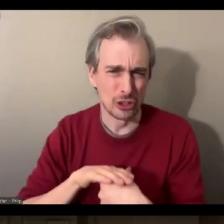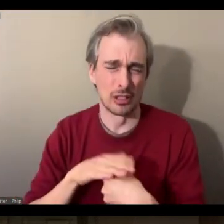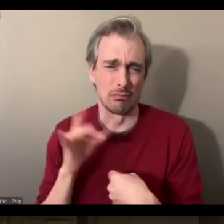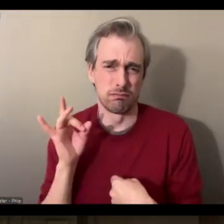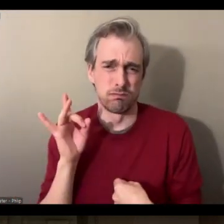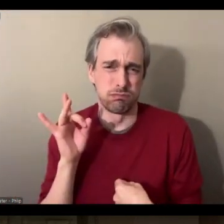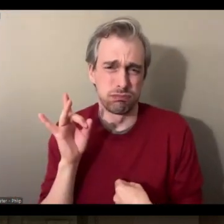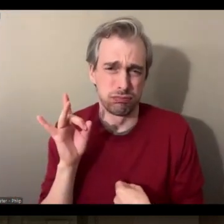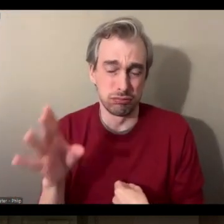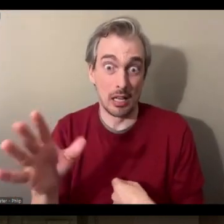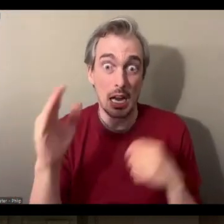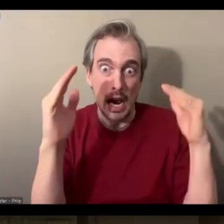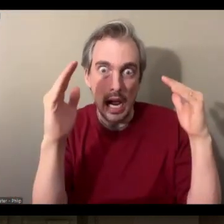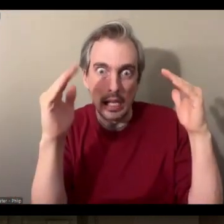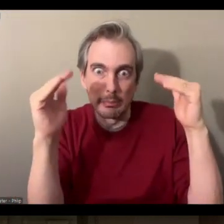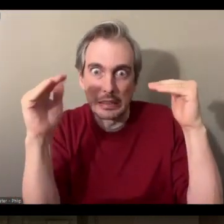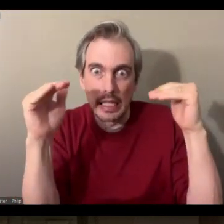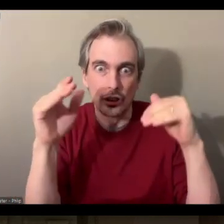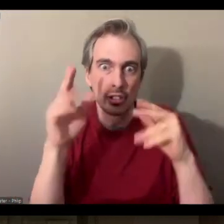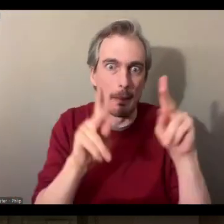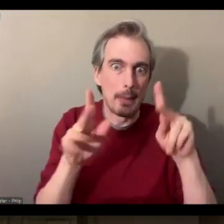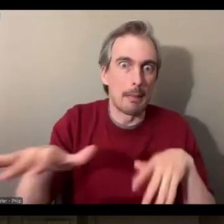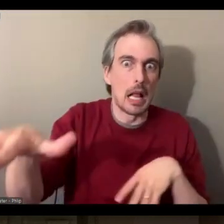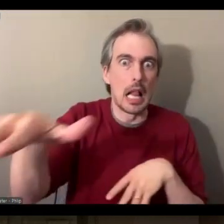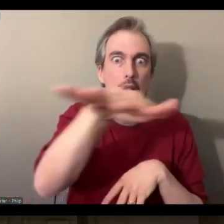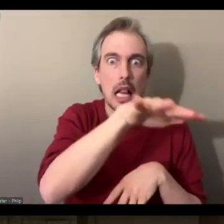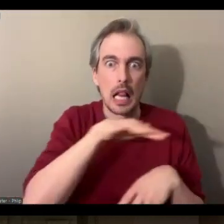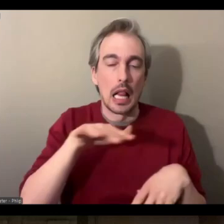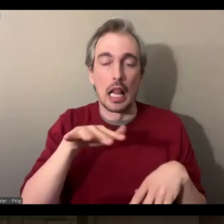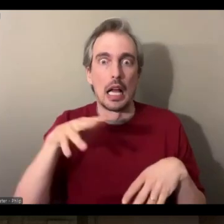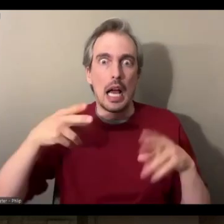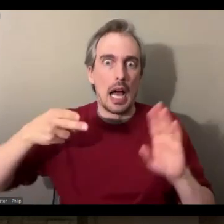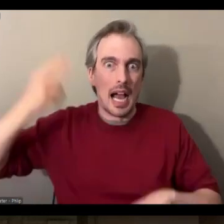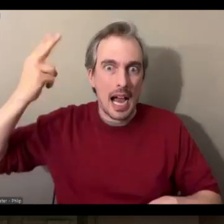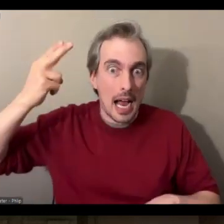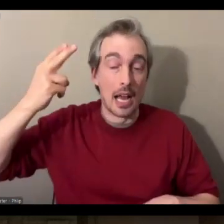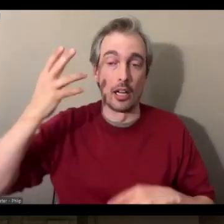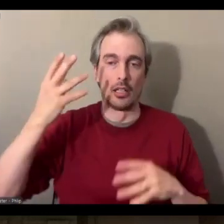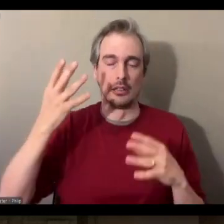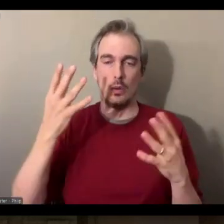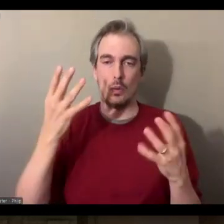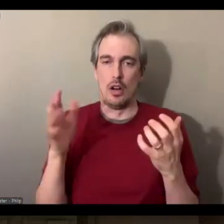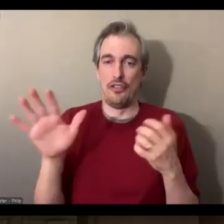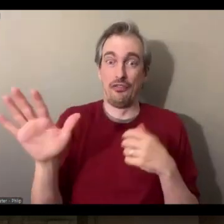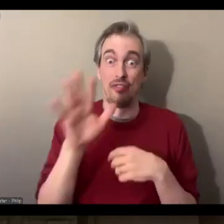folks who are gonna walk through that door the best possible experience. In full transparency,